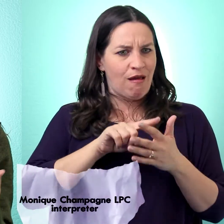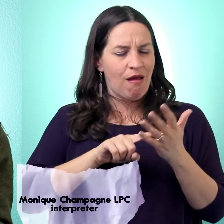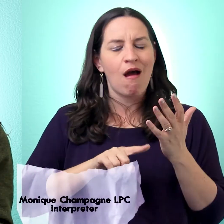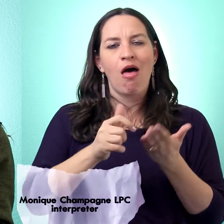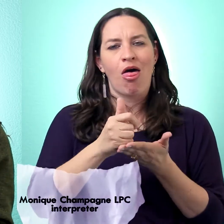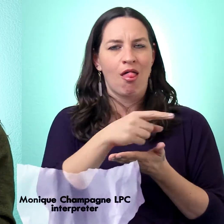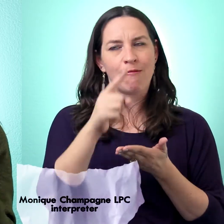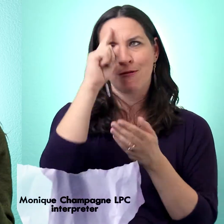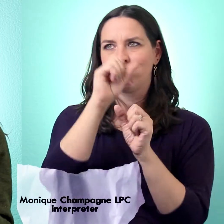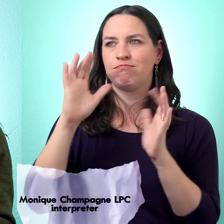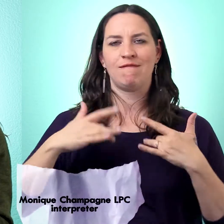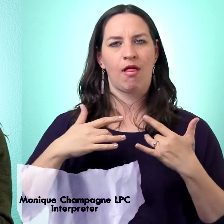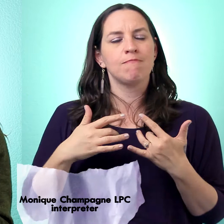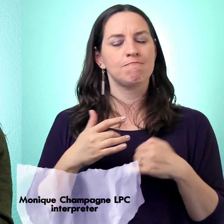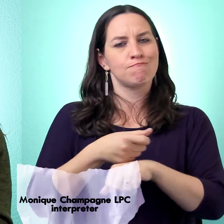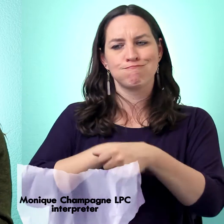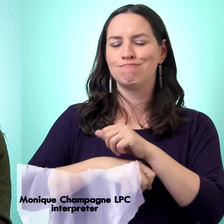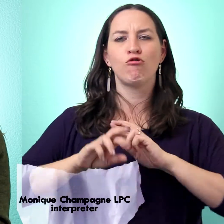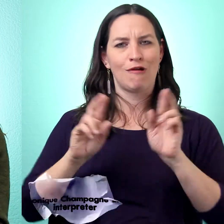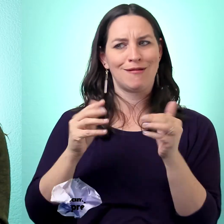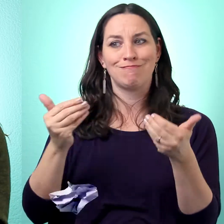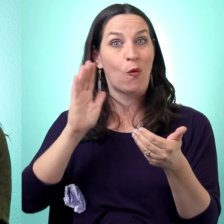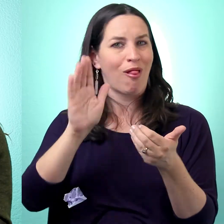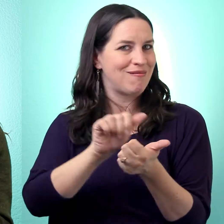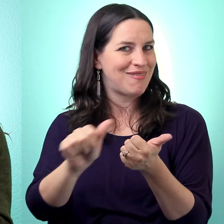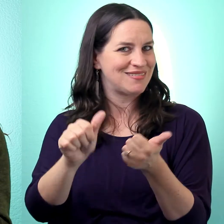yourself be in the right headspace and prepared to be able to pass that assessment.